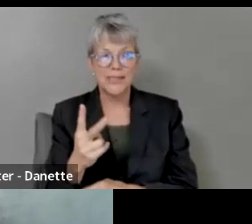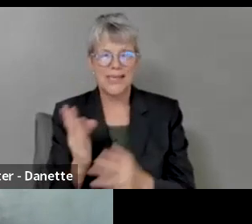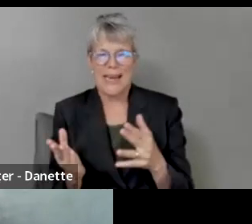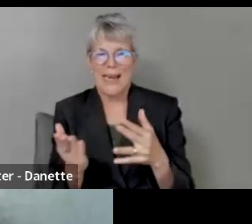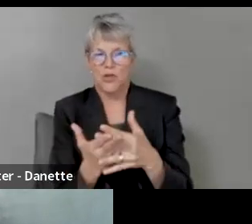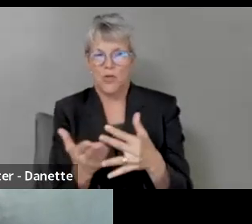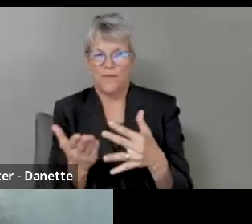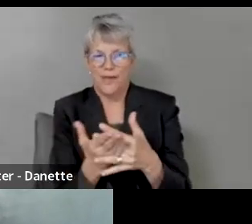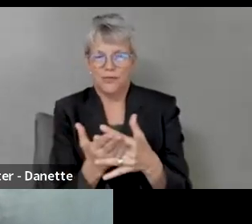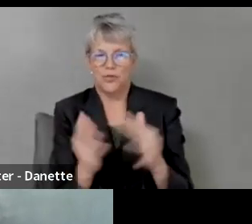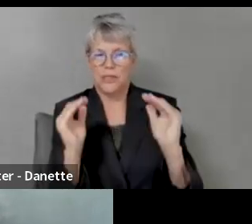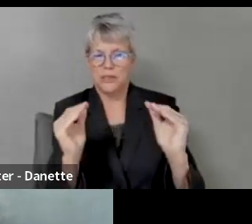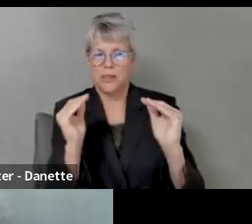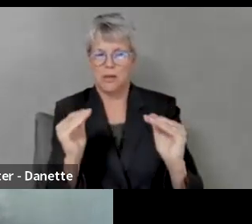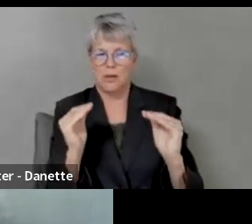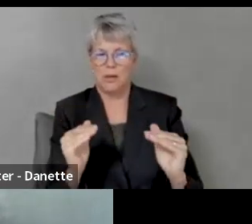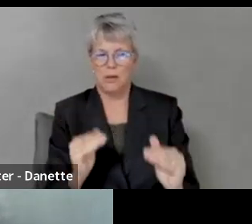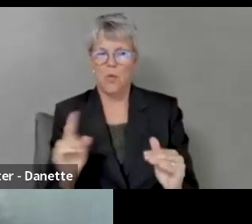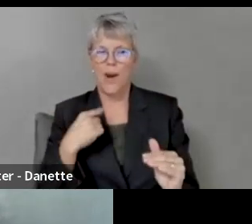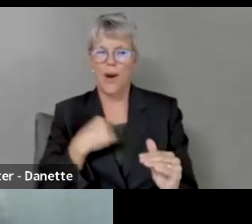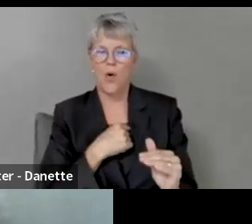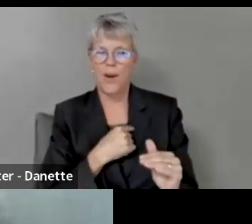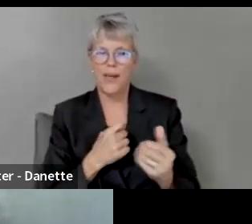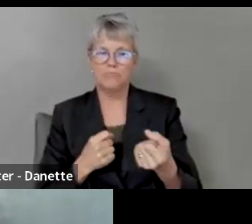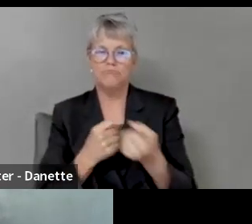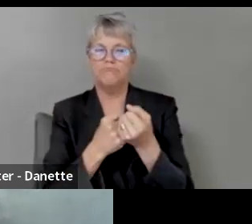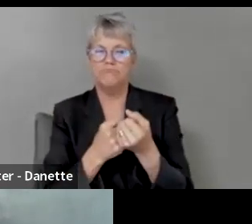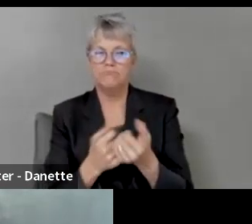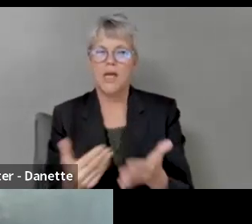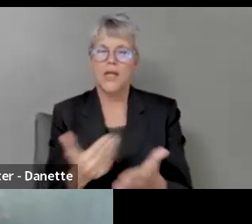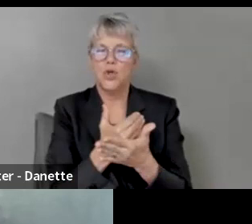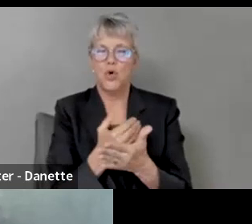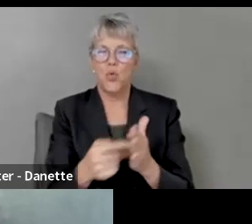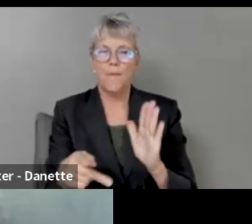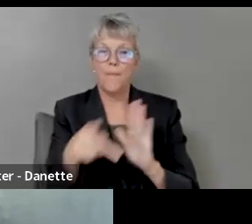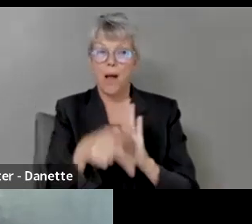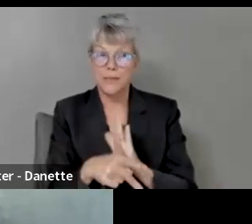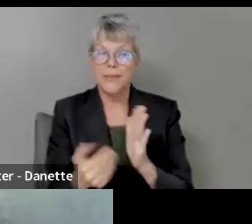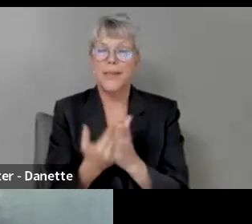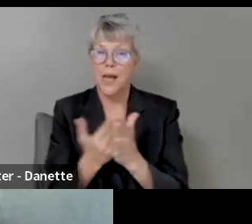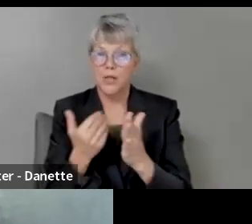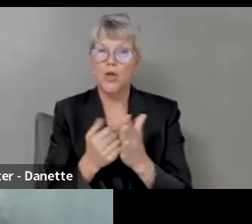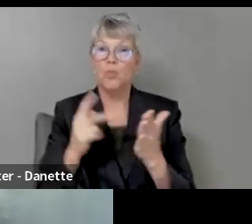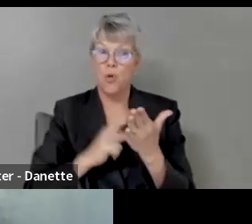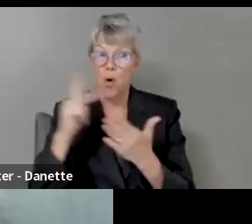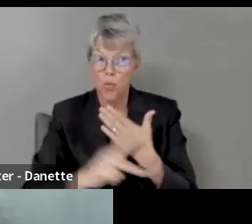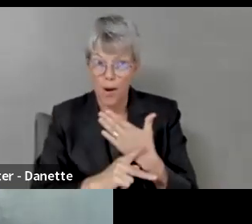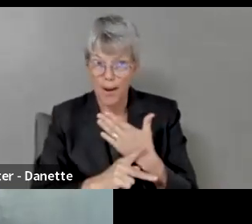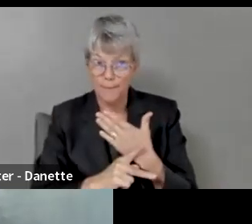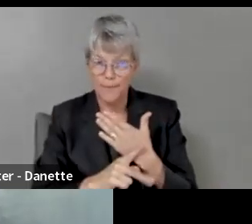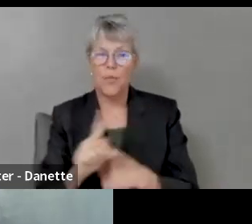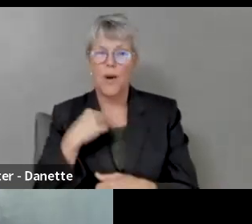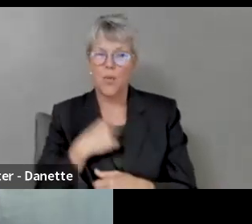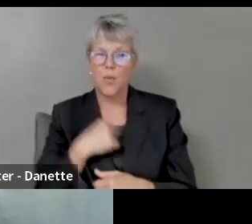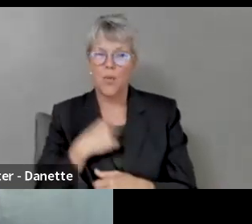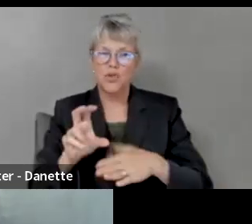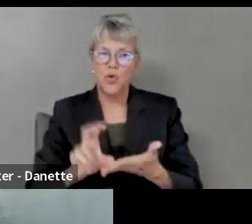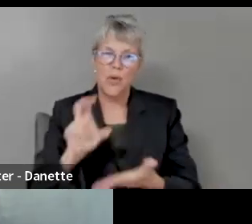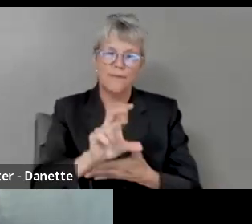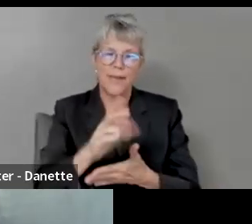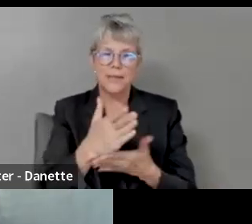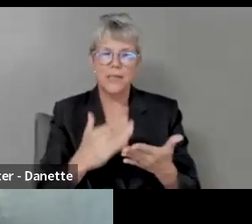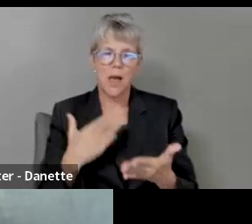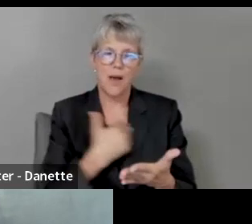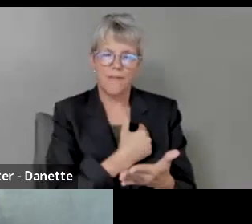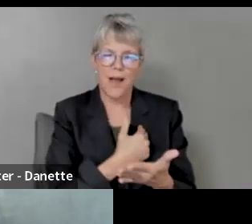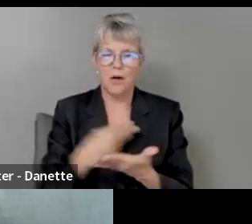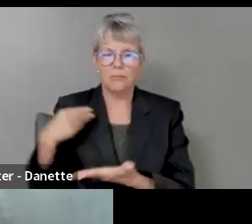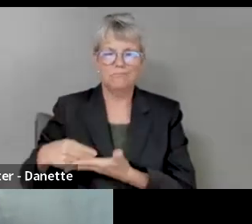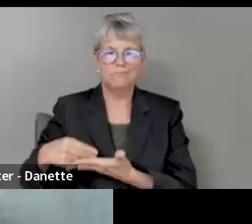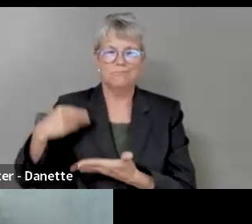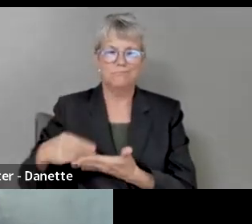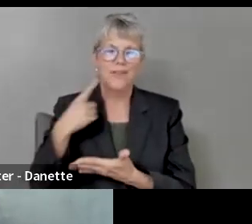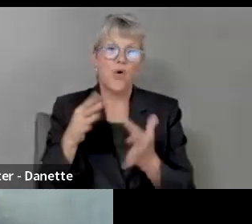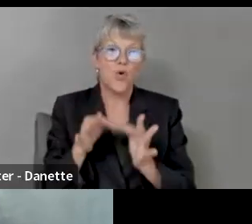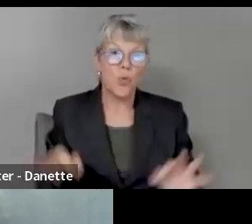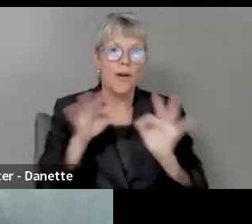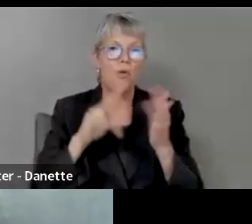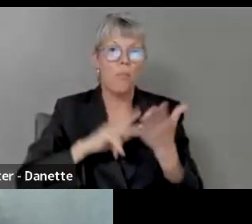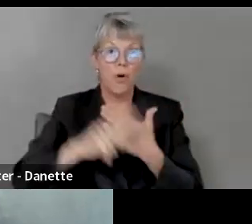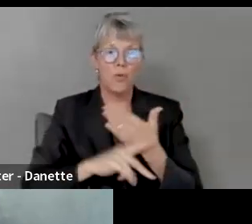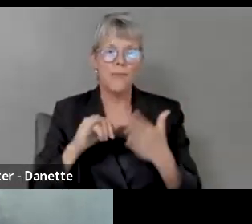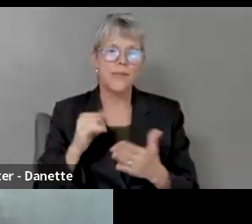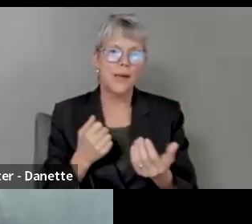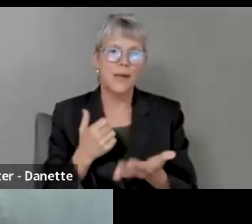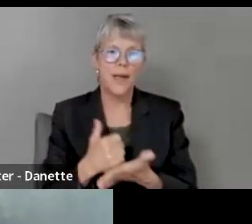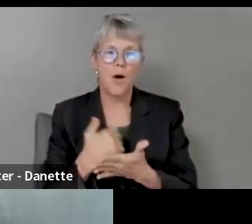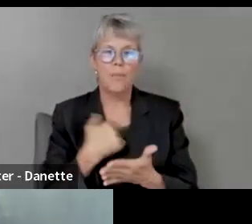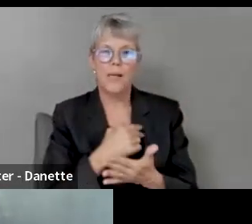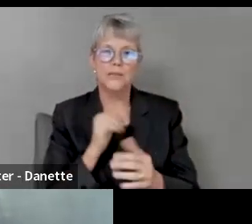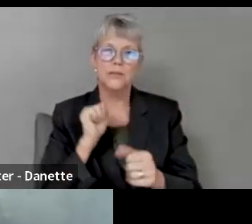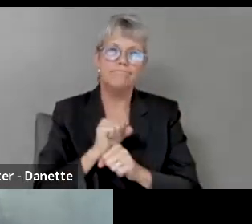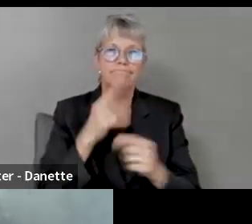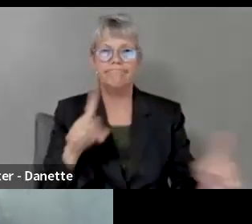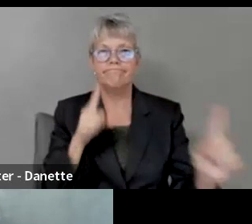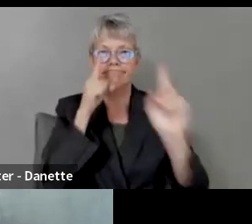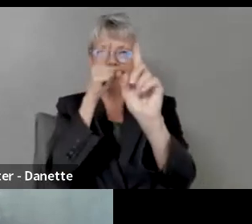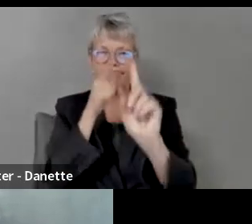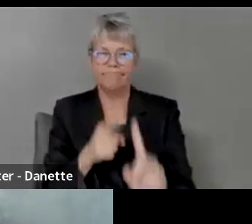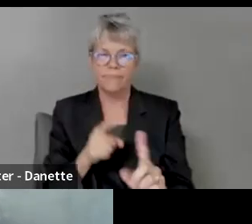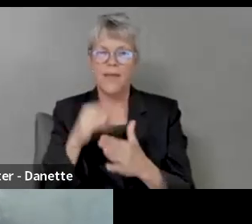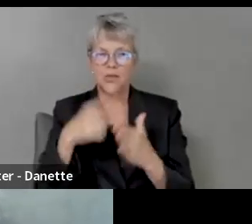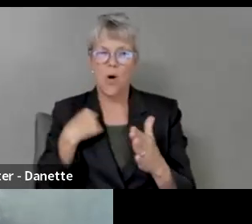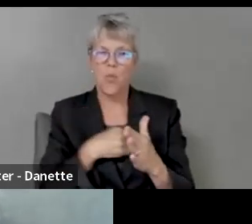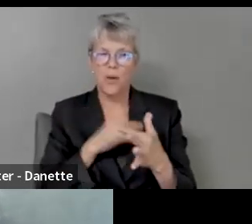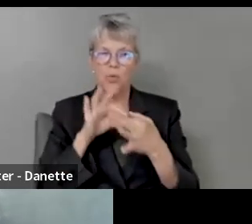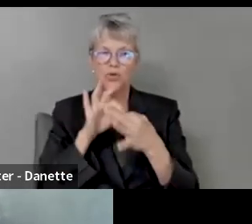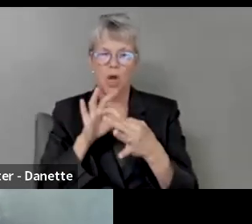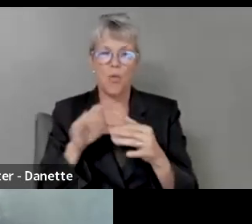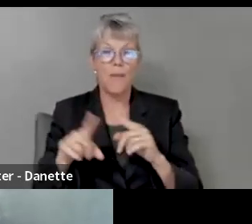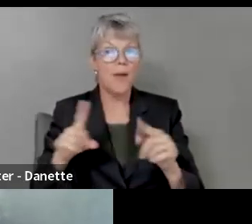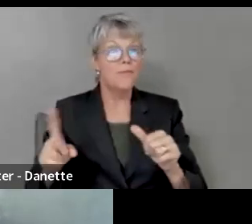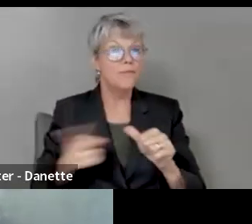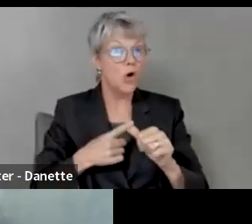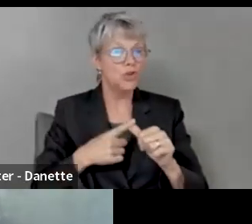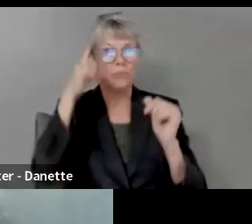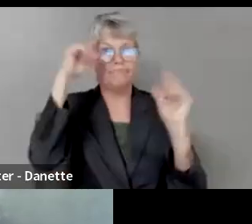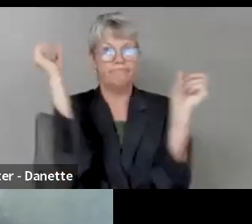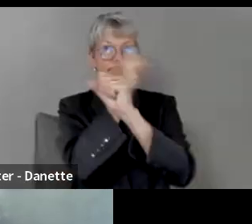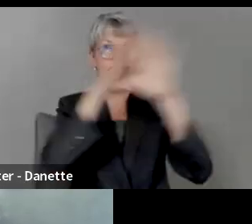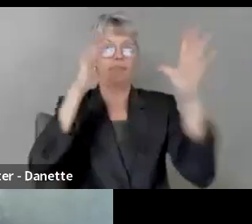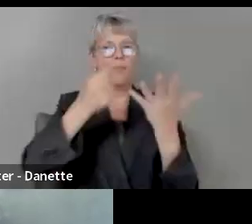Kelly Crosbie (she/her): Where might we want to promote a new policy, a new program? We might. We want to invest some of our block. Grant received dollars in critical programs that help us work towards these goals and priorities. So that's what we'll fall underneath it. But first we're just up in the priority space. Where do we think we are?